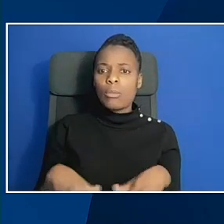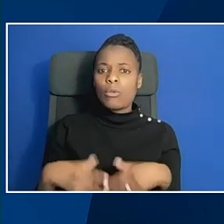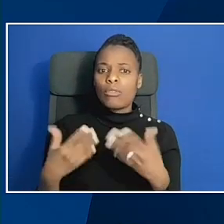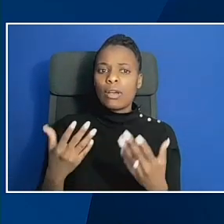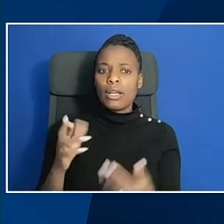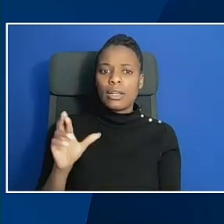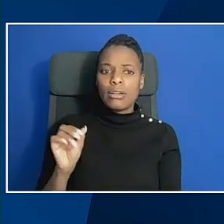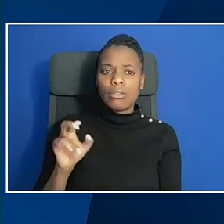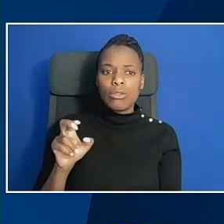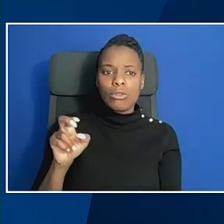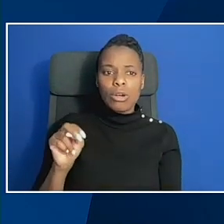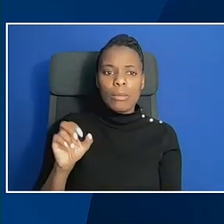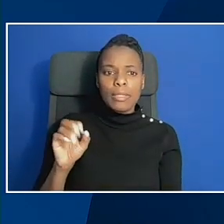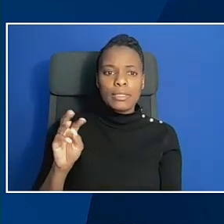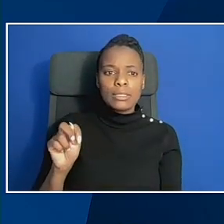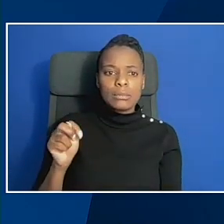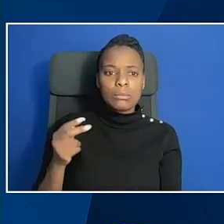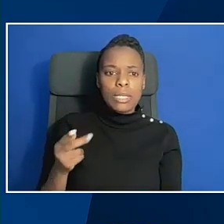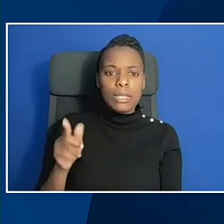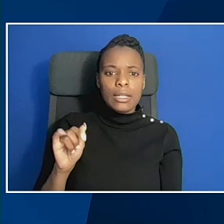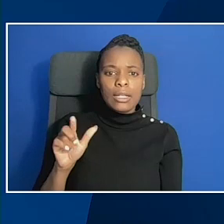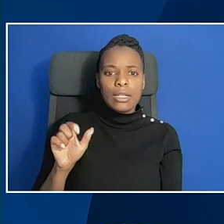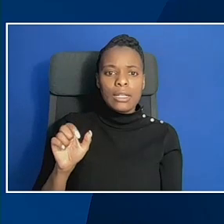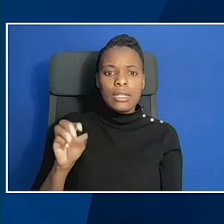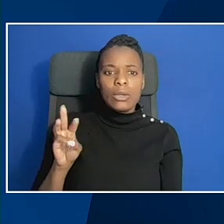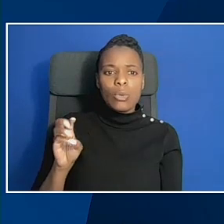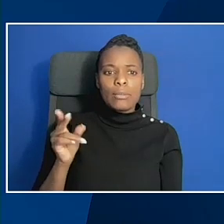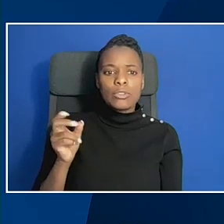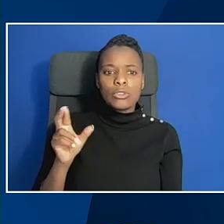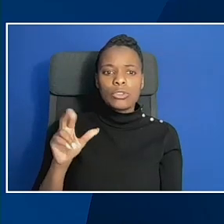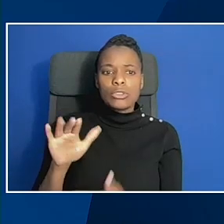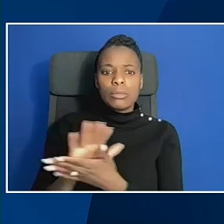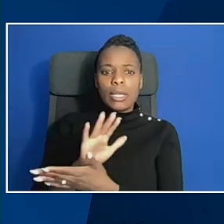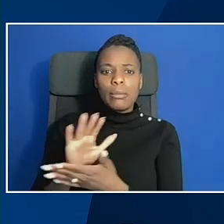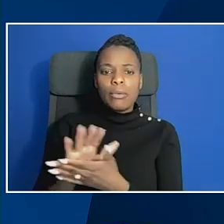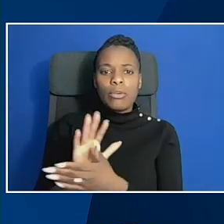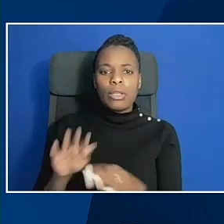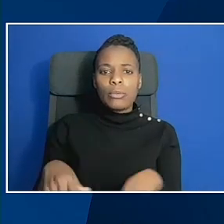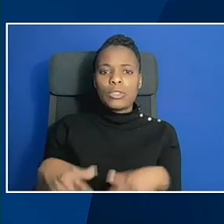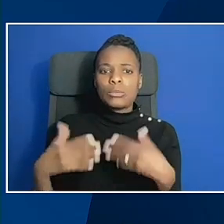Webster's paper that was provided. And these include things like, education,